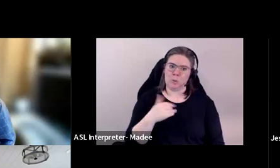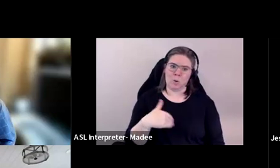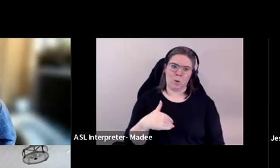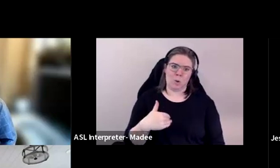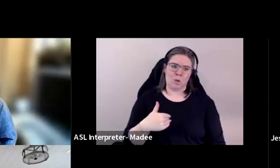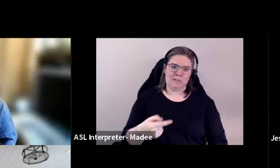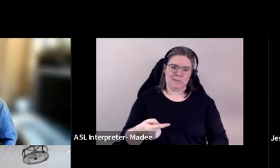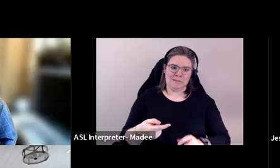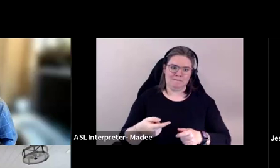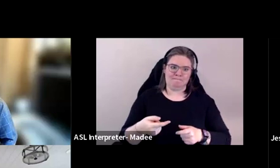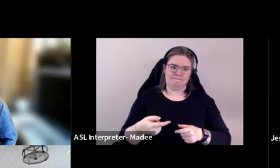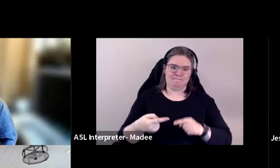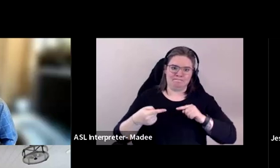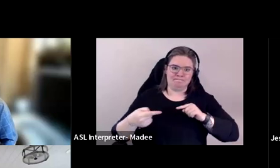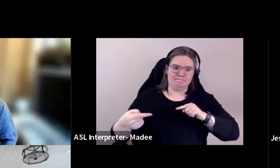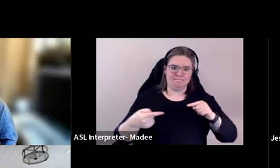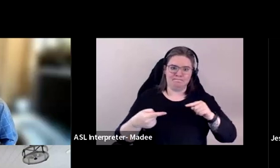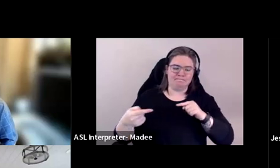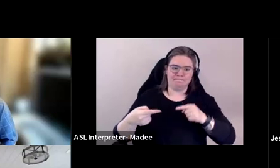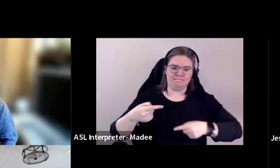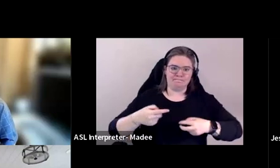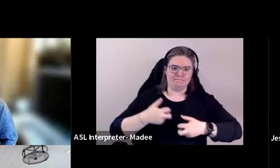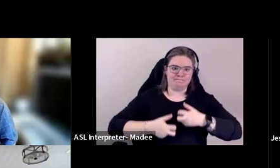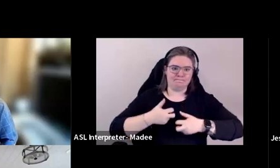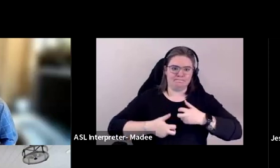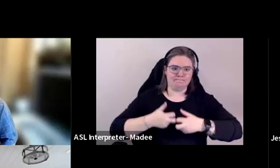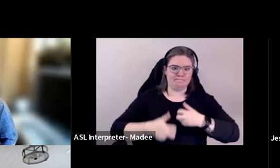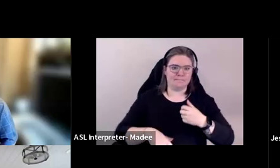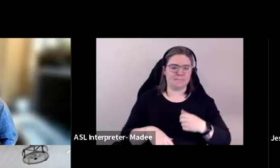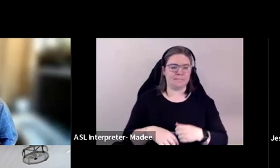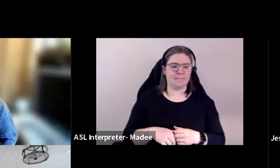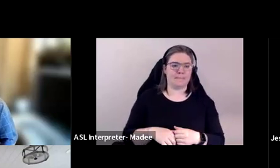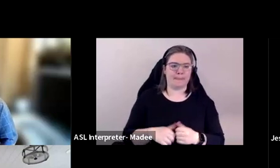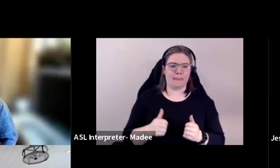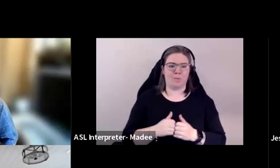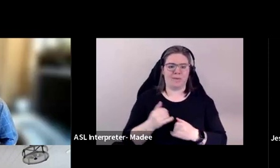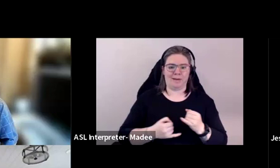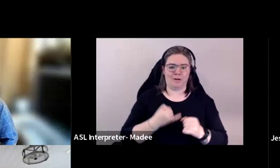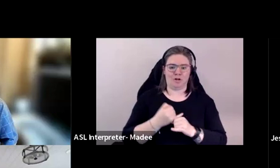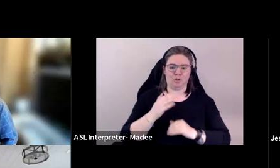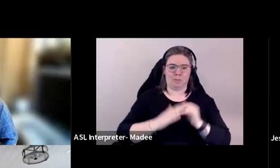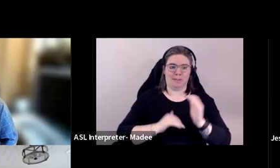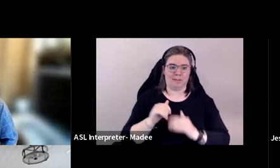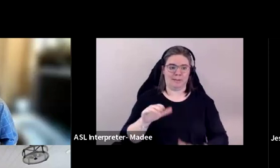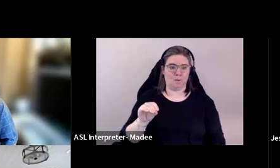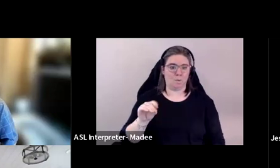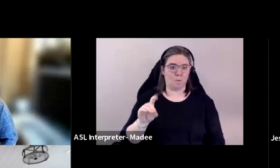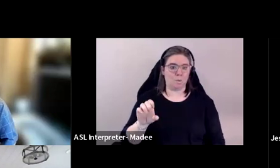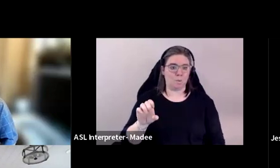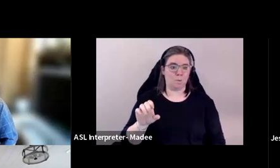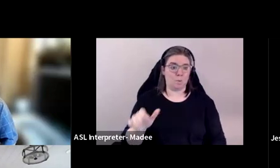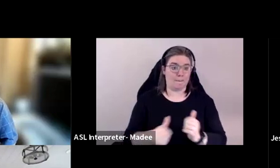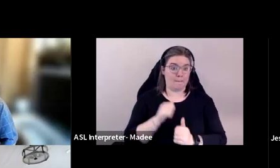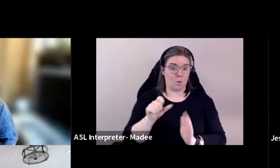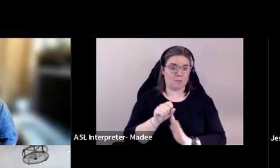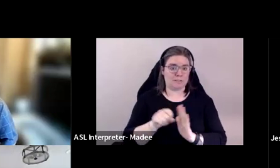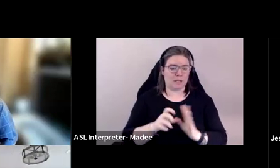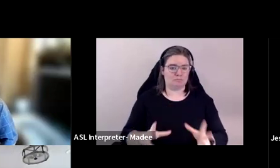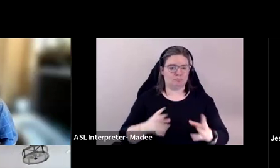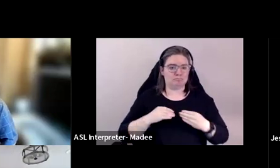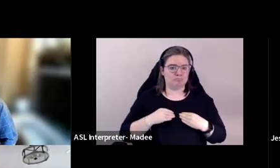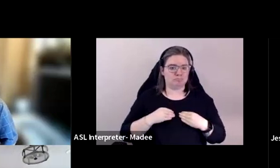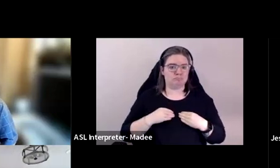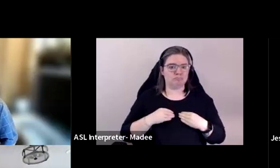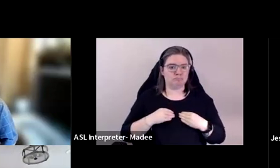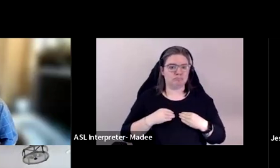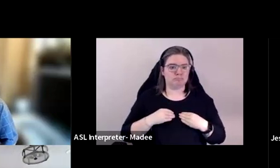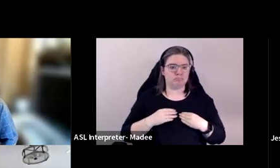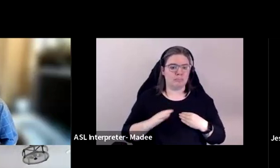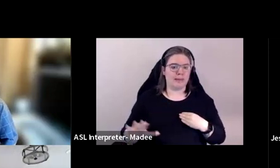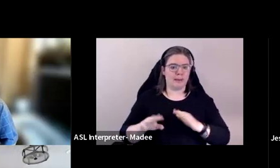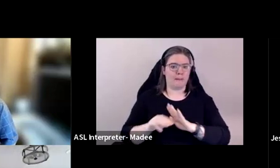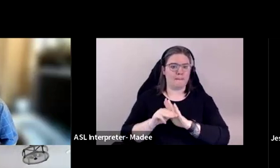Rebecca Rabatin, she/her, Independence First: for me in regards to what the international building code, which was what most States have adopted as their model building codes.